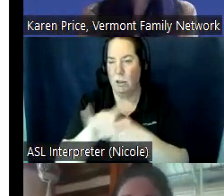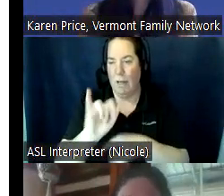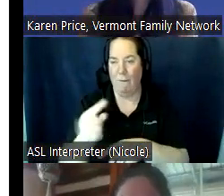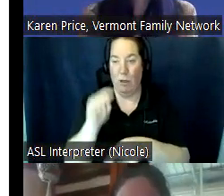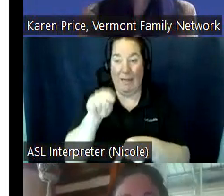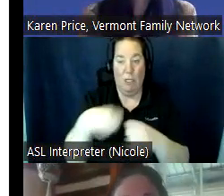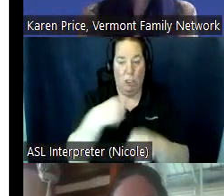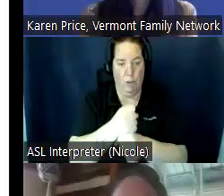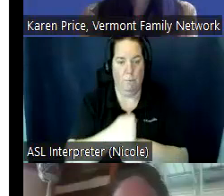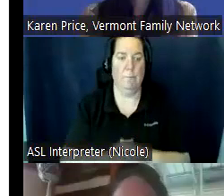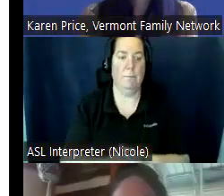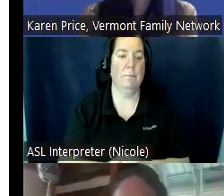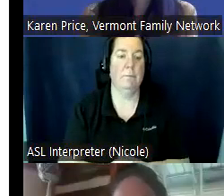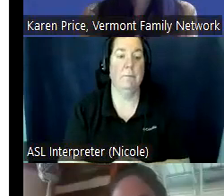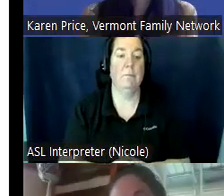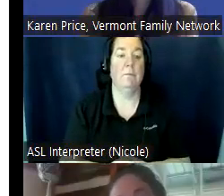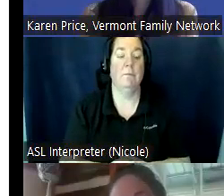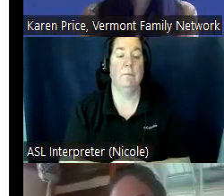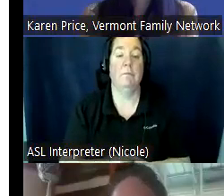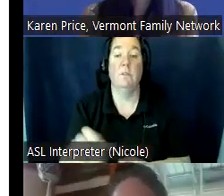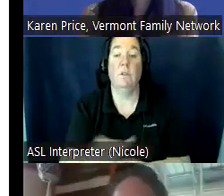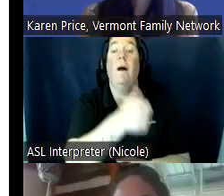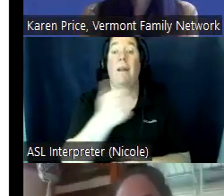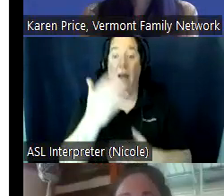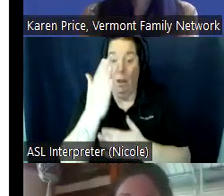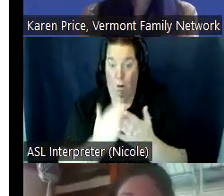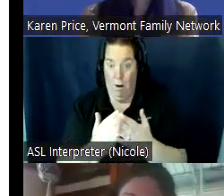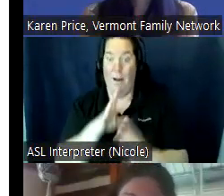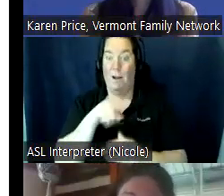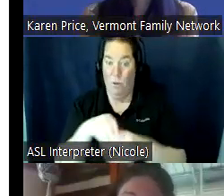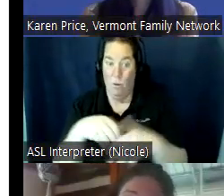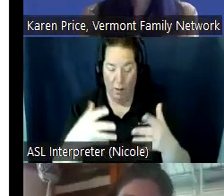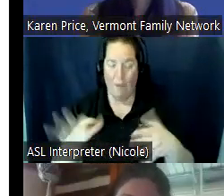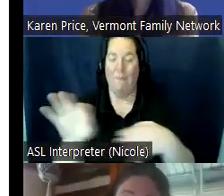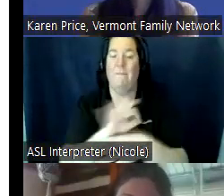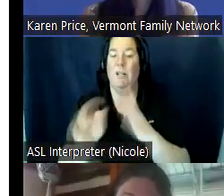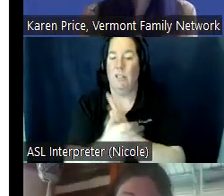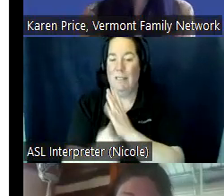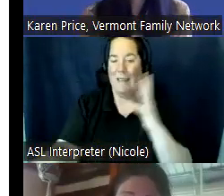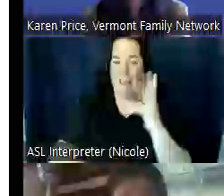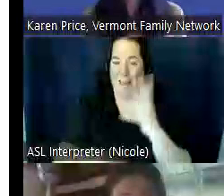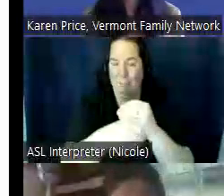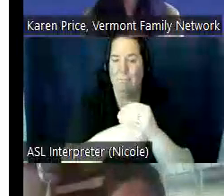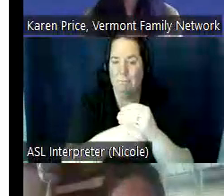Another layer of this rule going into effect July 1 of this year, is that functional skills will be added to the list of basic skill areas.